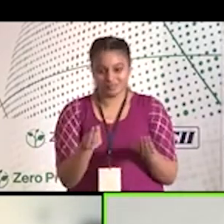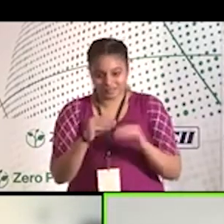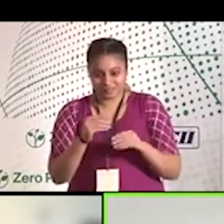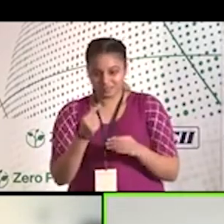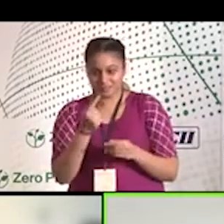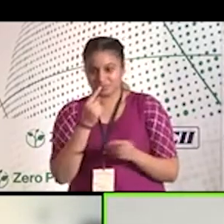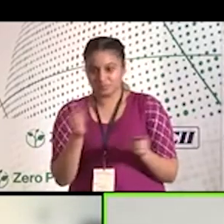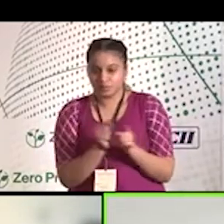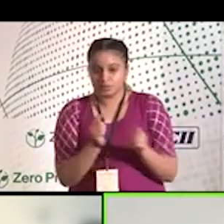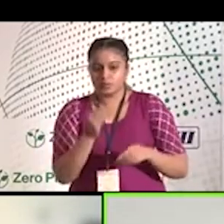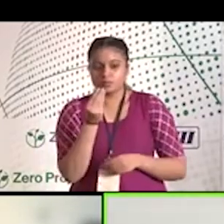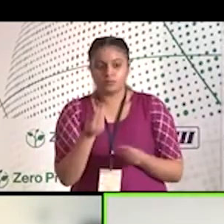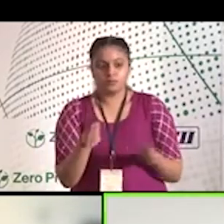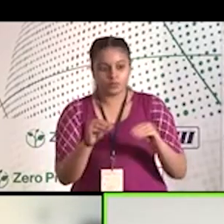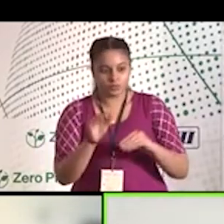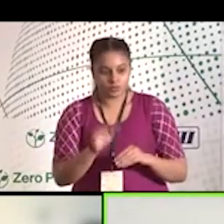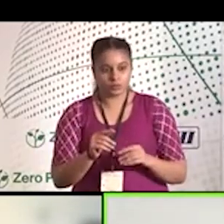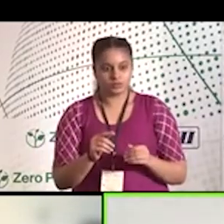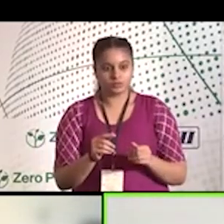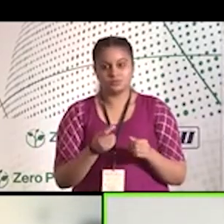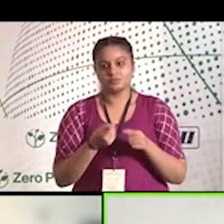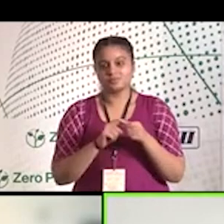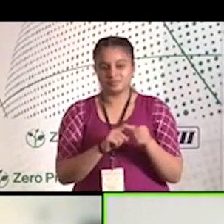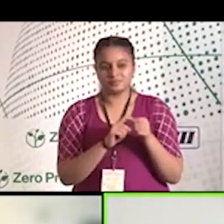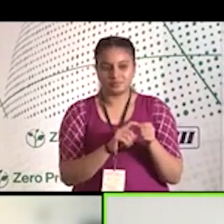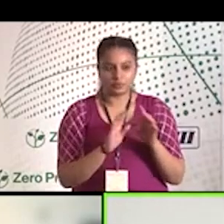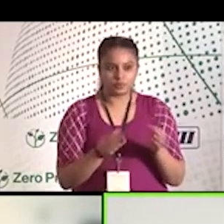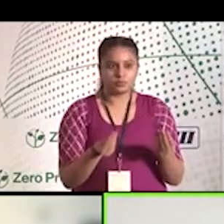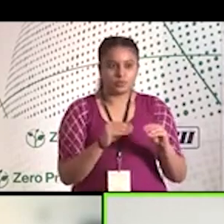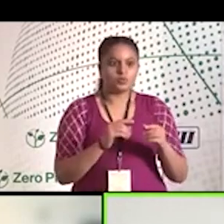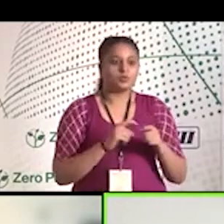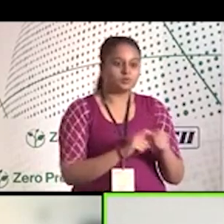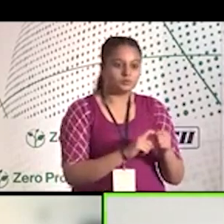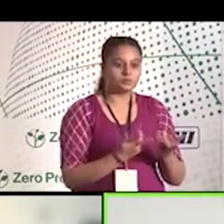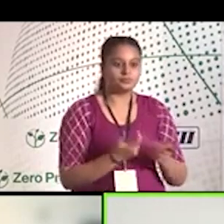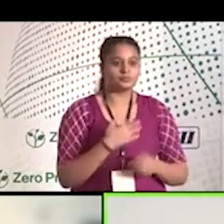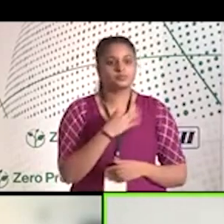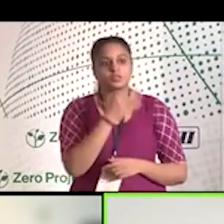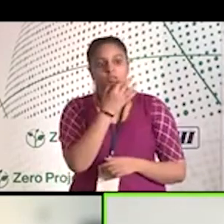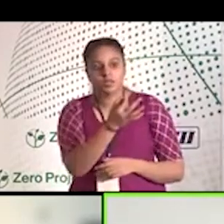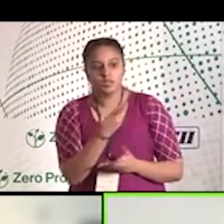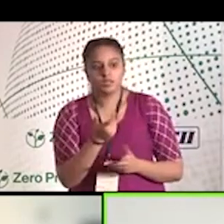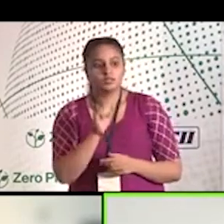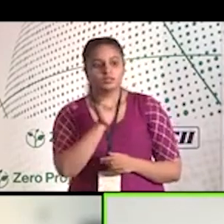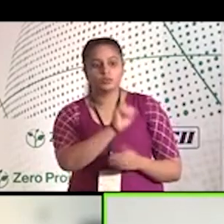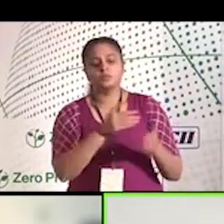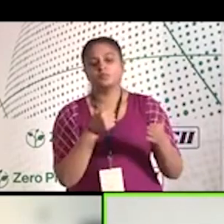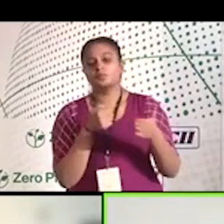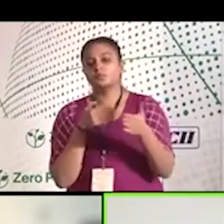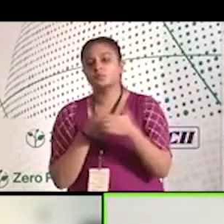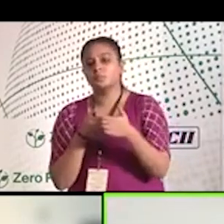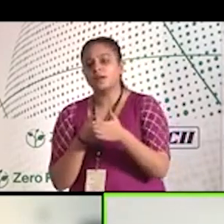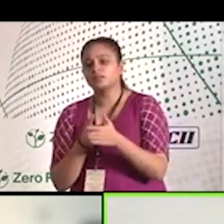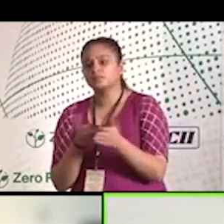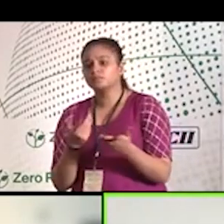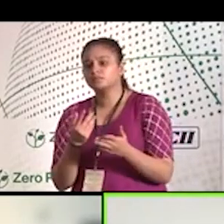a couple of other additional questions. With the same to ask you and I ask you to do that. What are the barriers you have observed for the employment